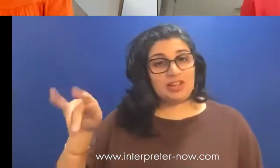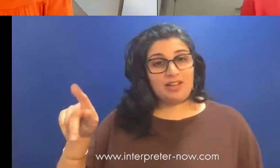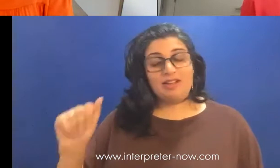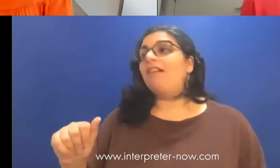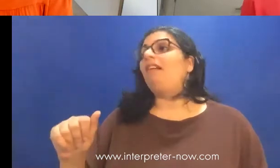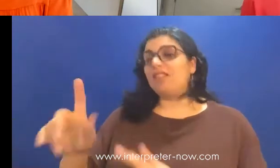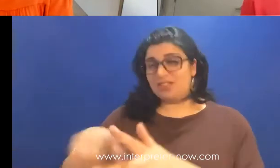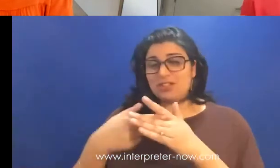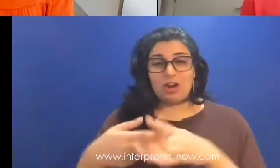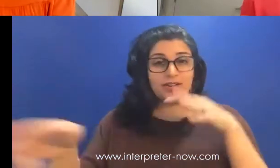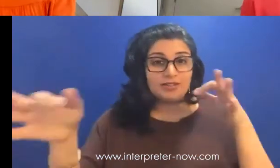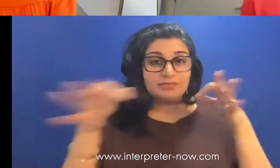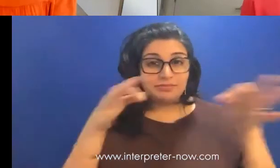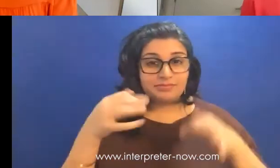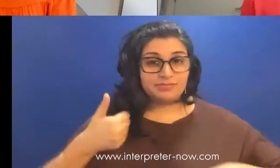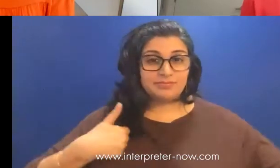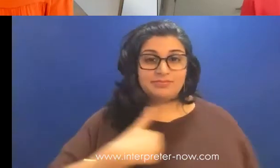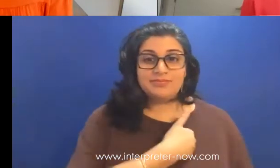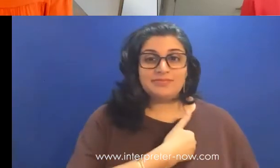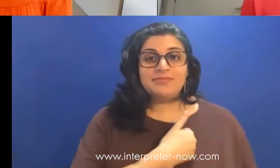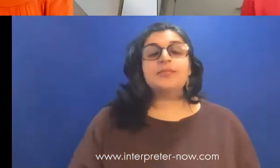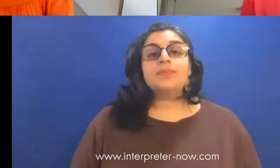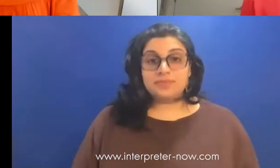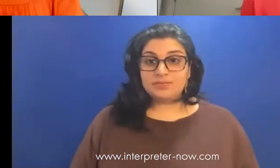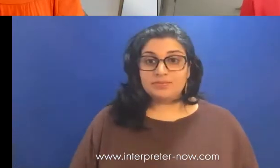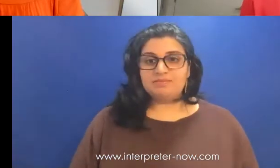blind or has a low vision on YouTube? I'll start.